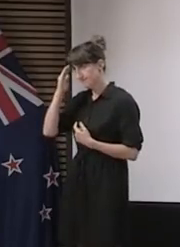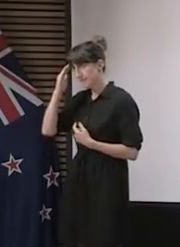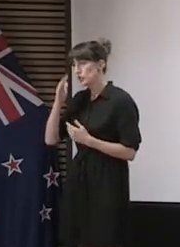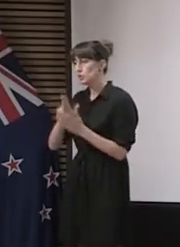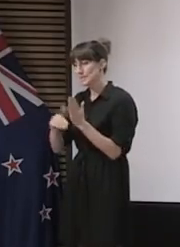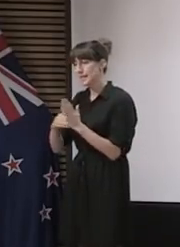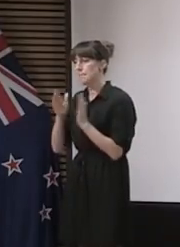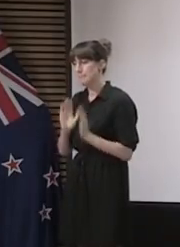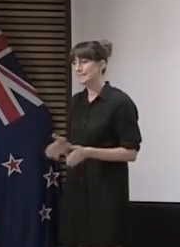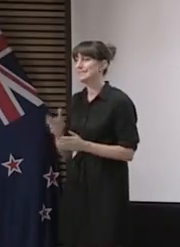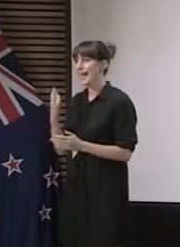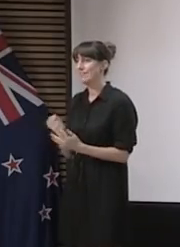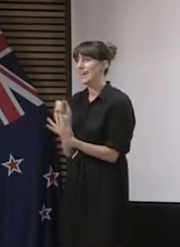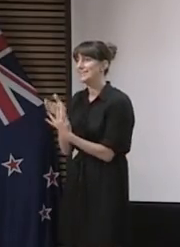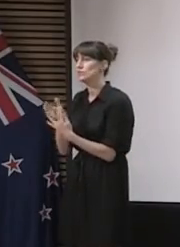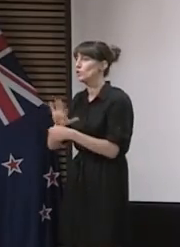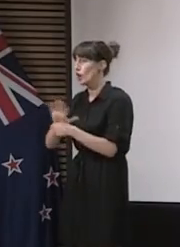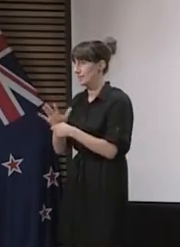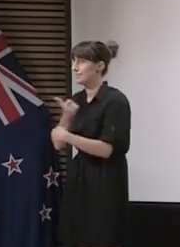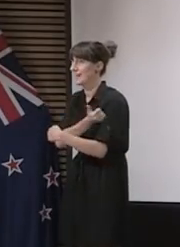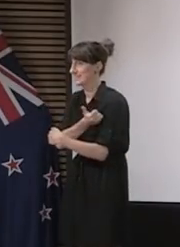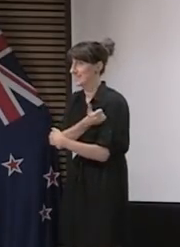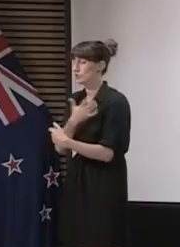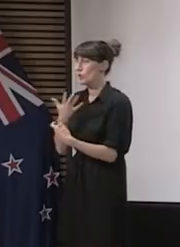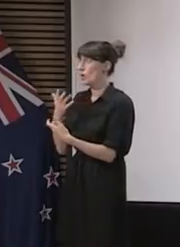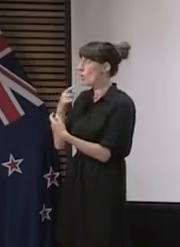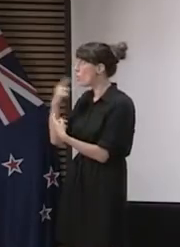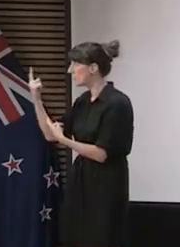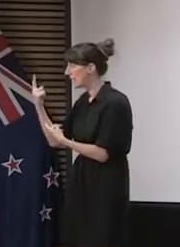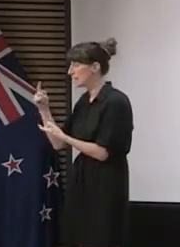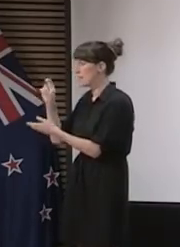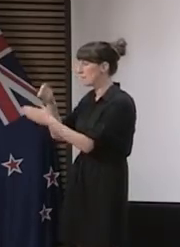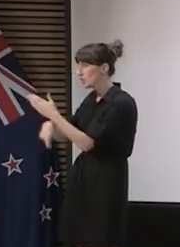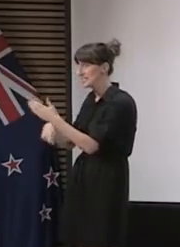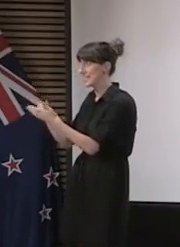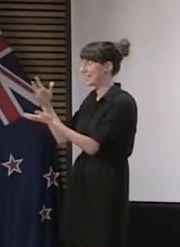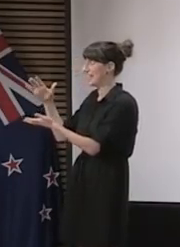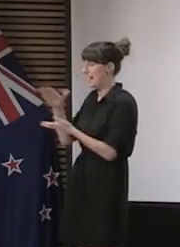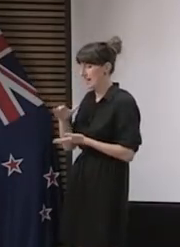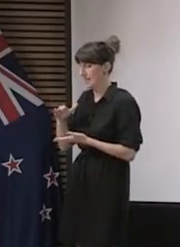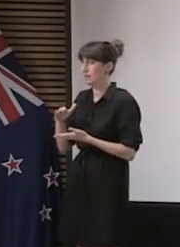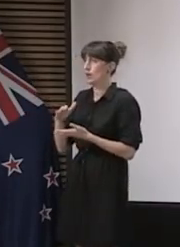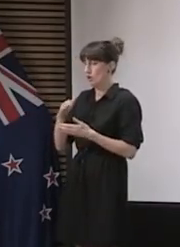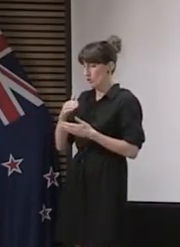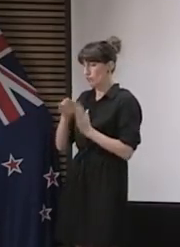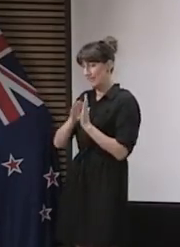across the research and ordering and purchasing and regulatory access of any vaccine once it is available.